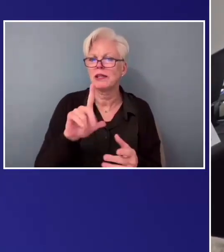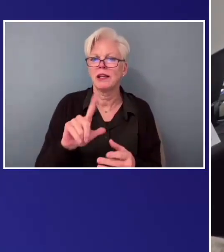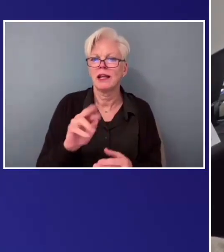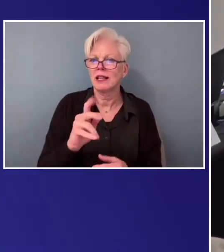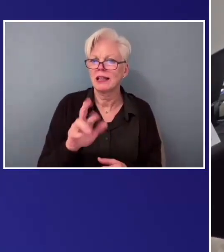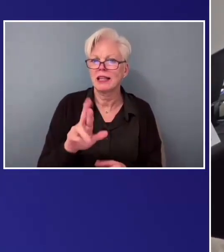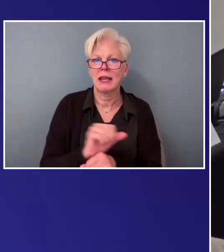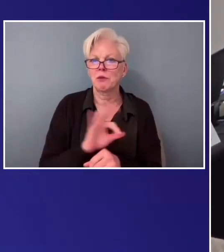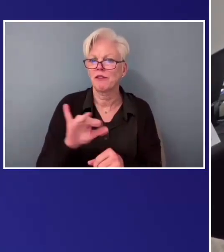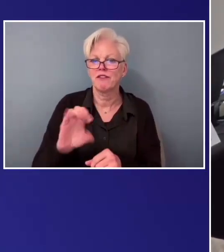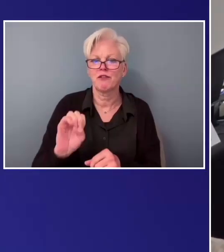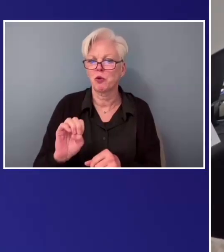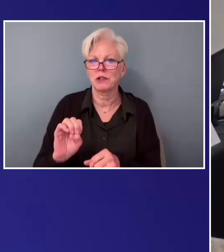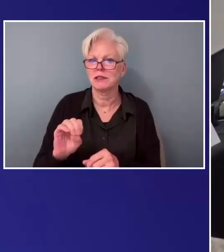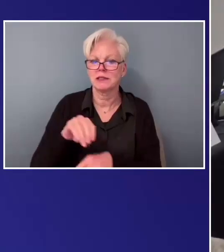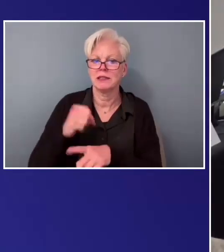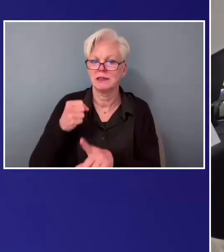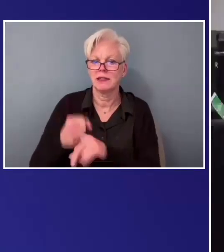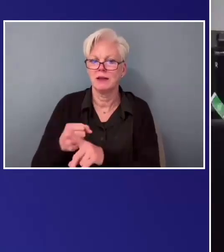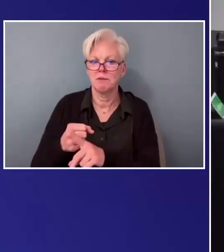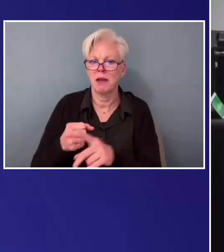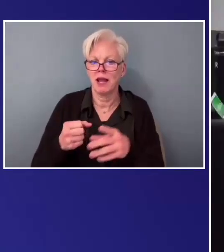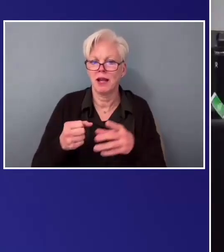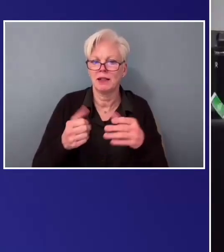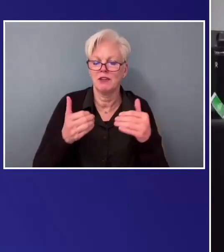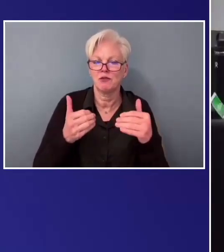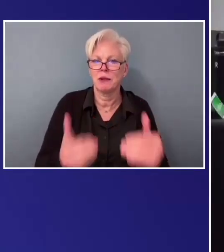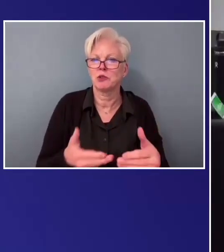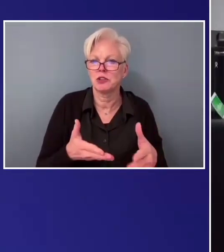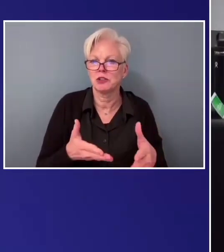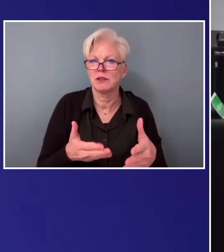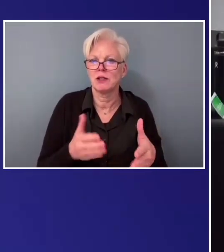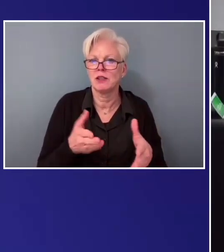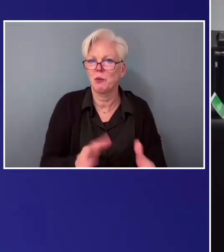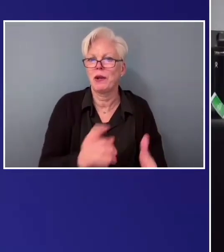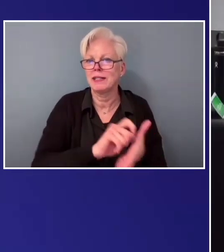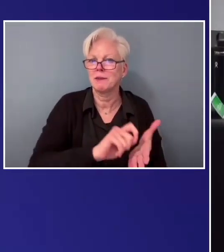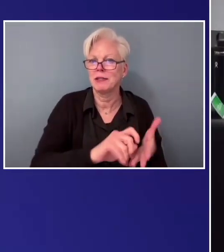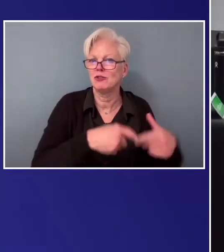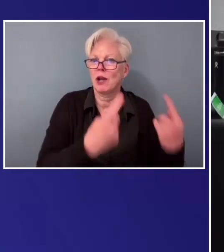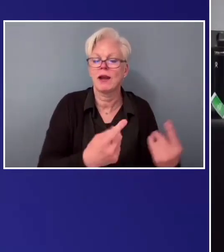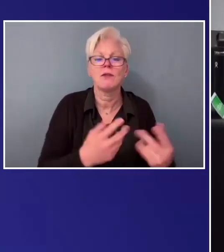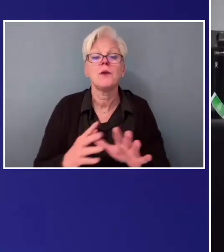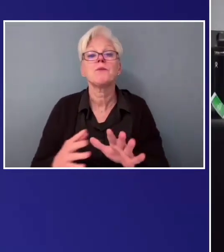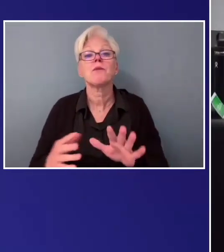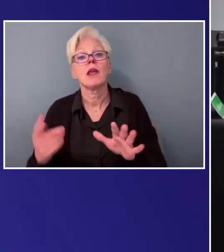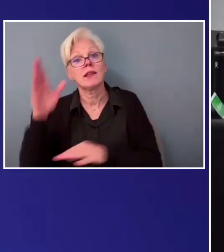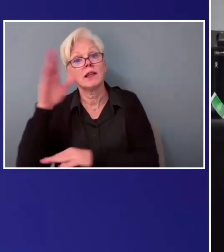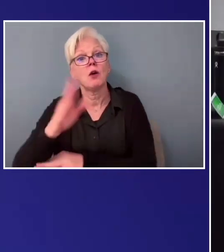So we are going to have a presentation this afternoon on the removal of the